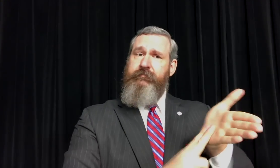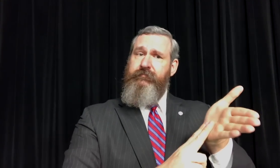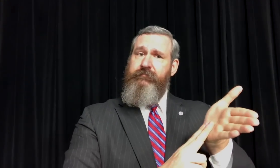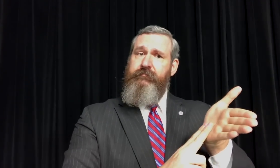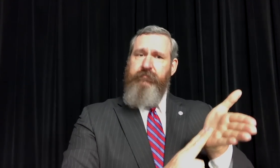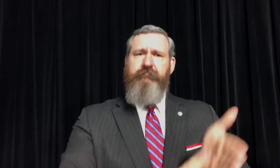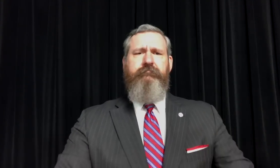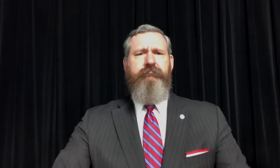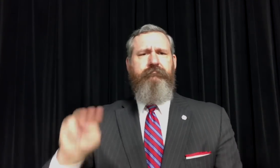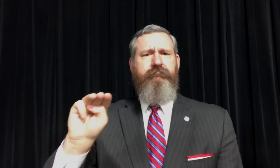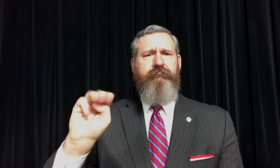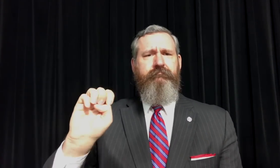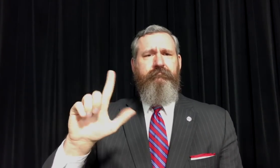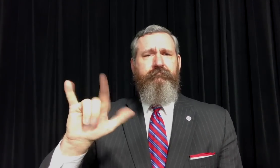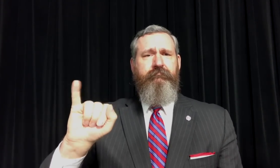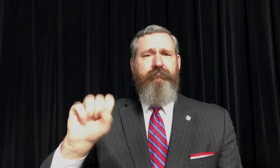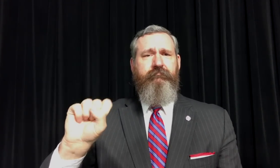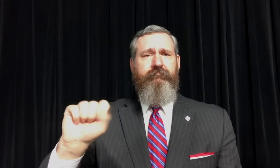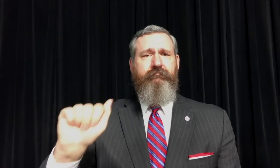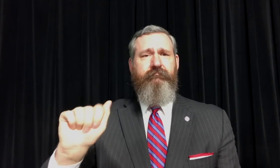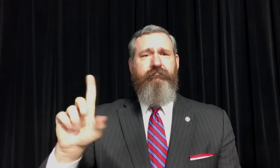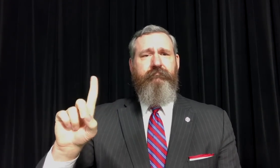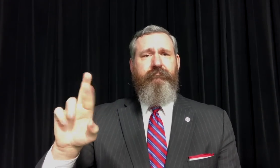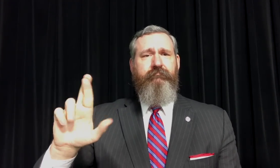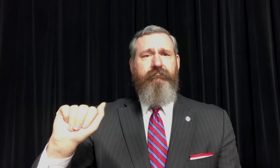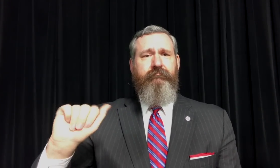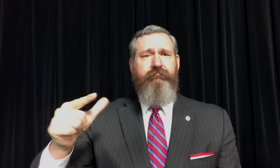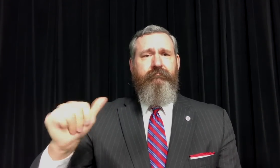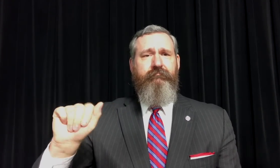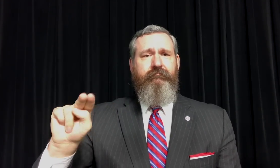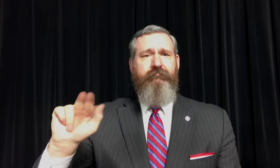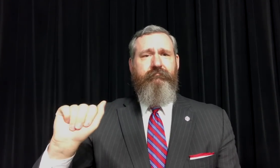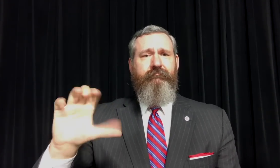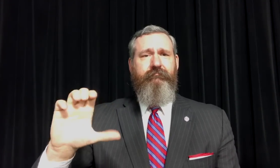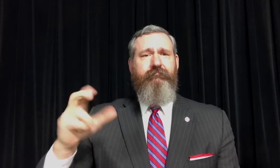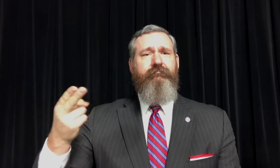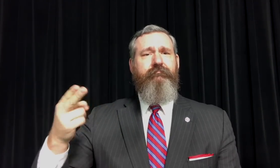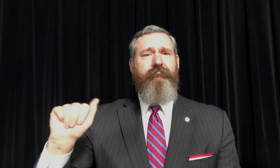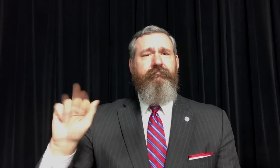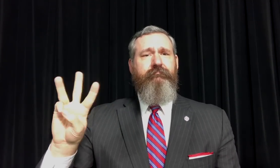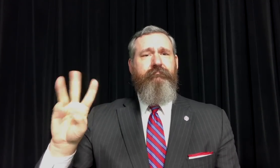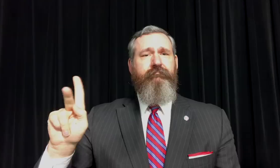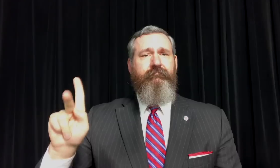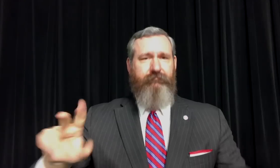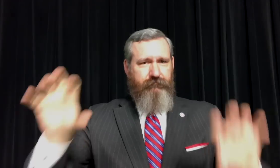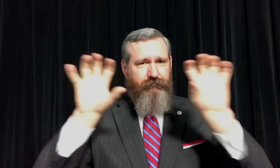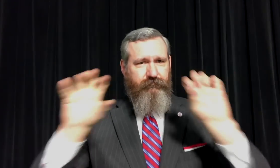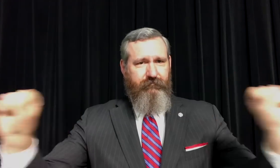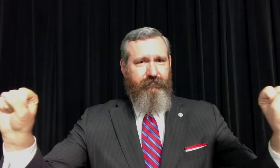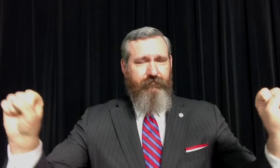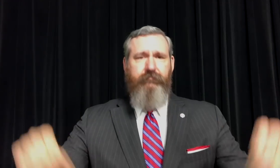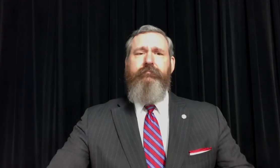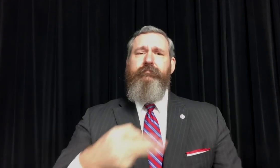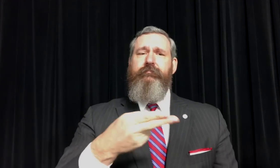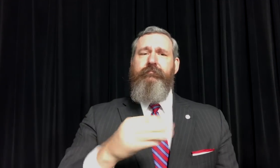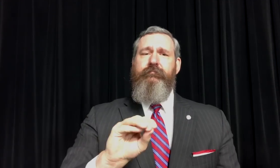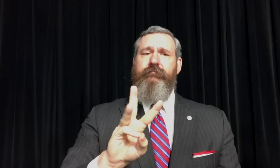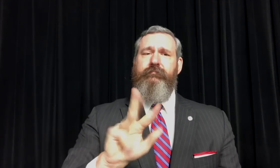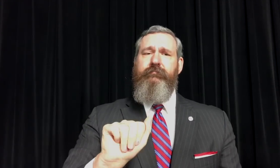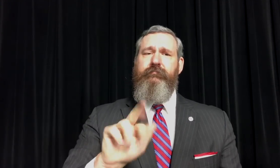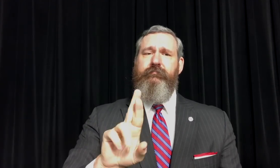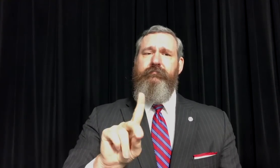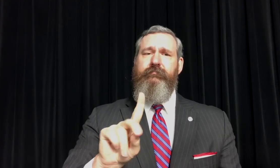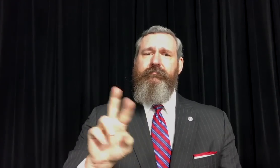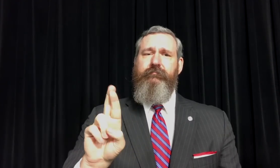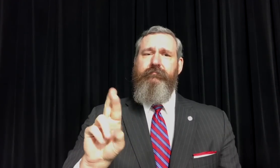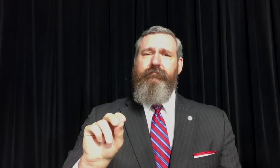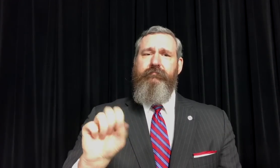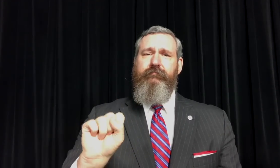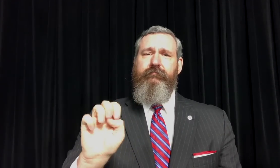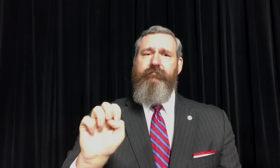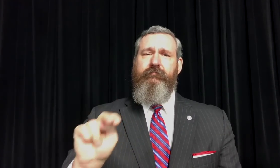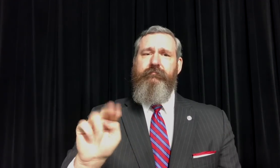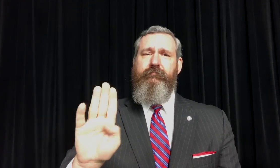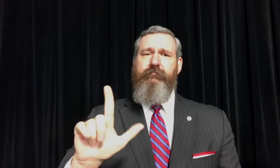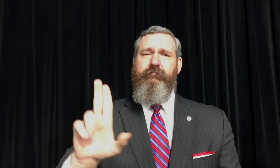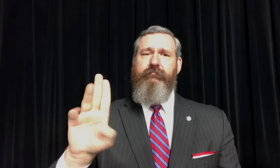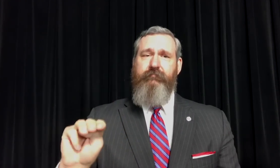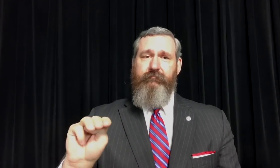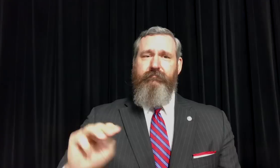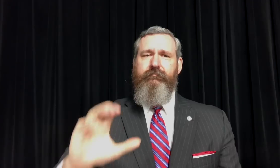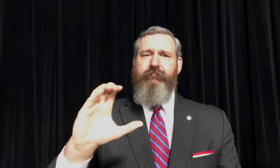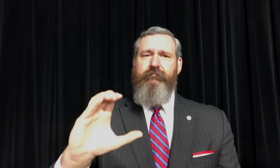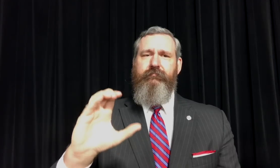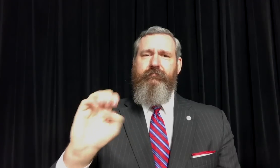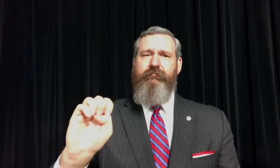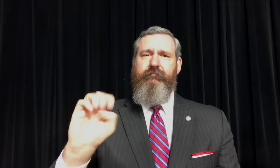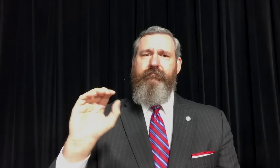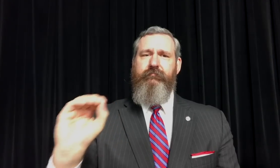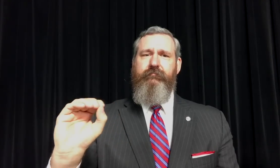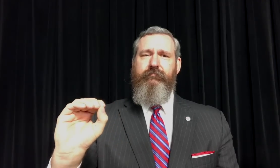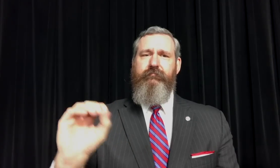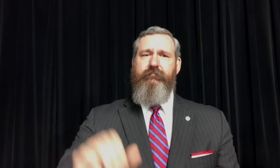Signed by, Melissa Draganac-Hawk, President and Howard Rosenblum, CEO